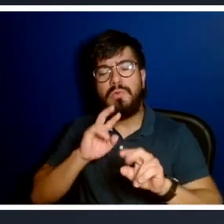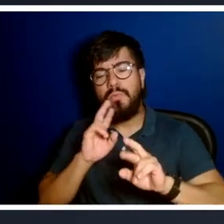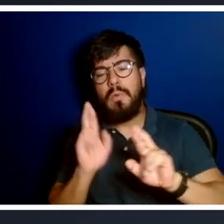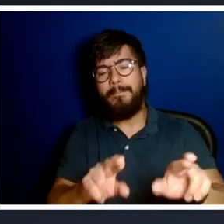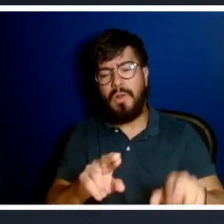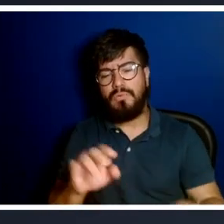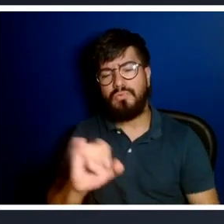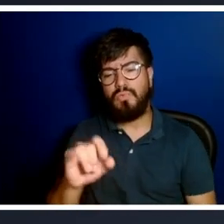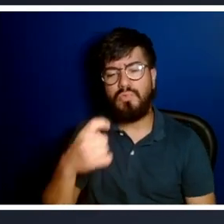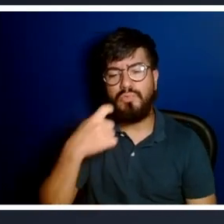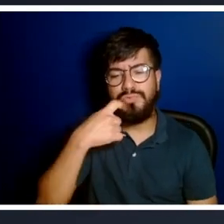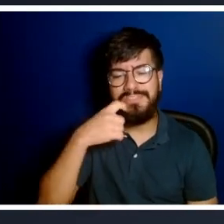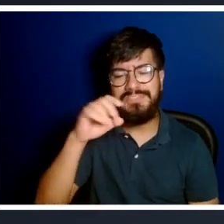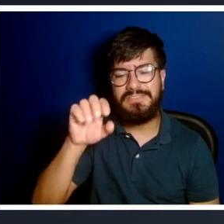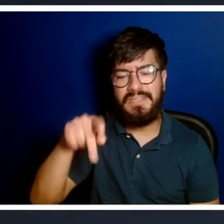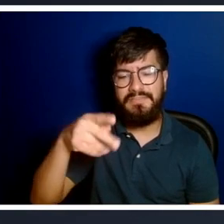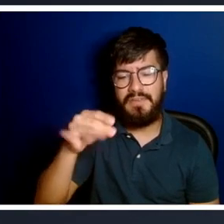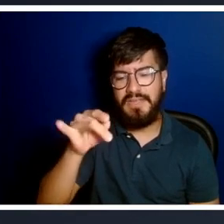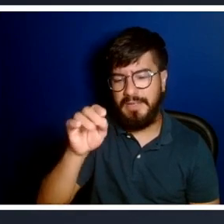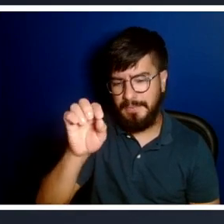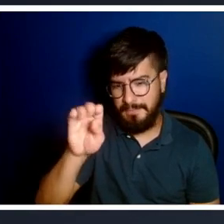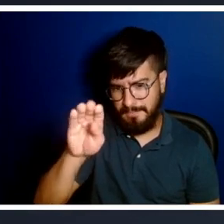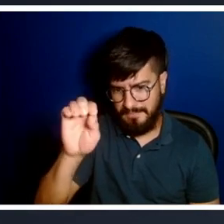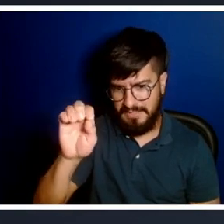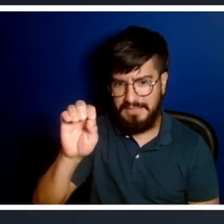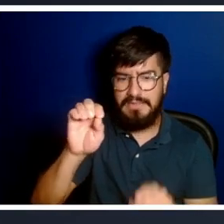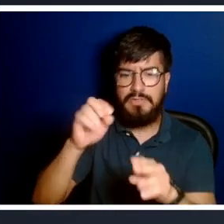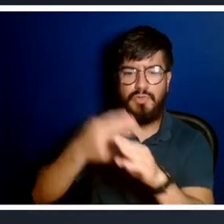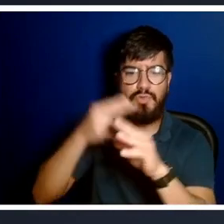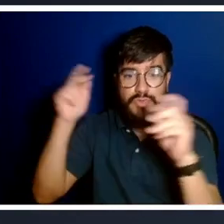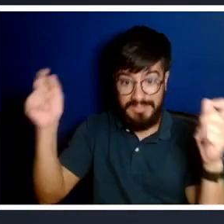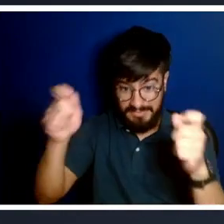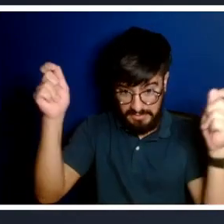while the word that she used is "celebration". And it really struck me because in, like,